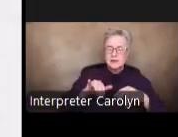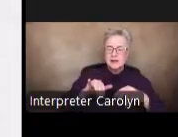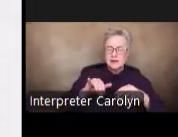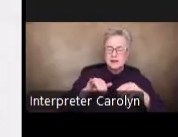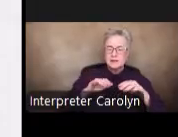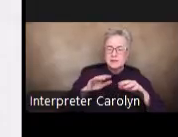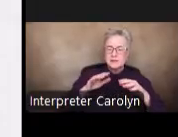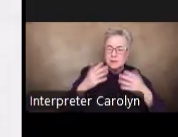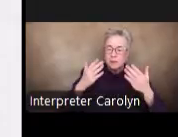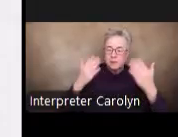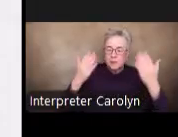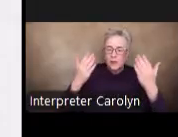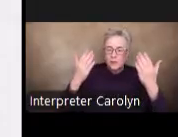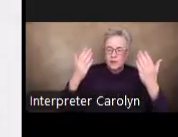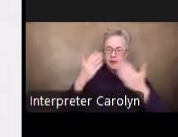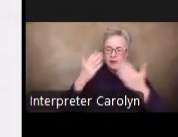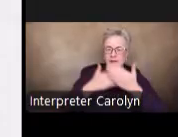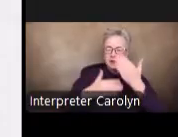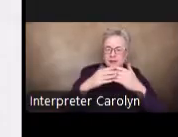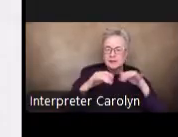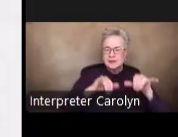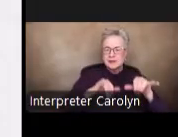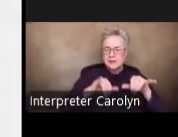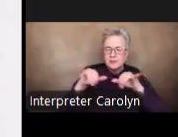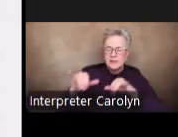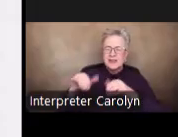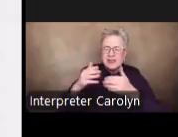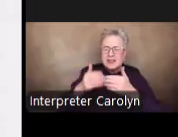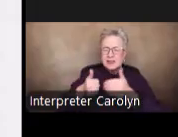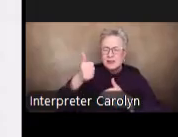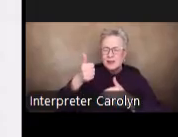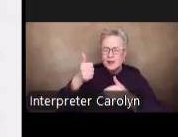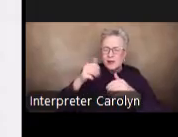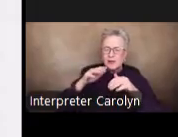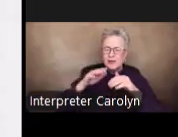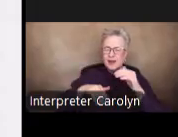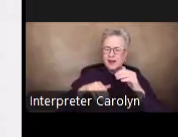hands are doing the same thing, because that's easier than some of those asymmetrical patterns.